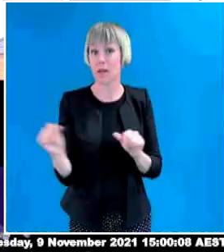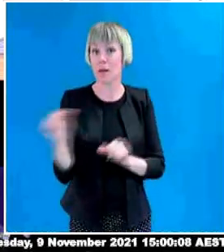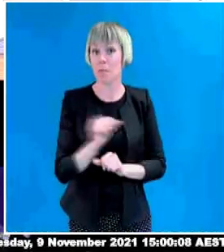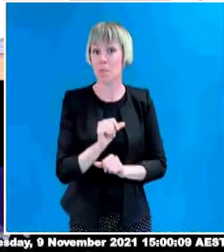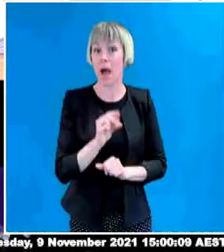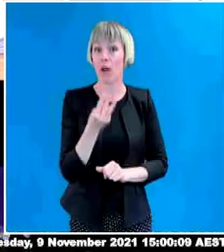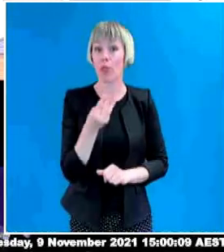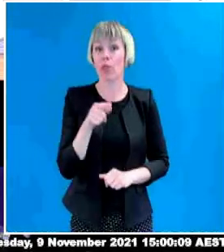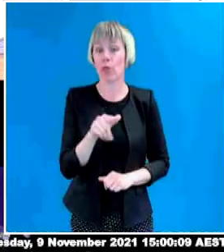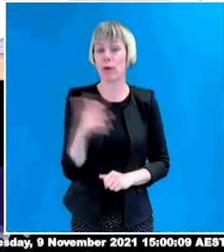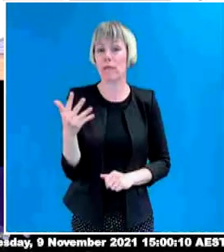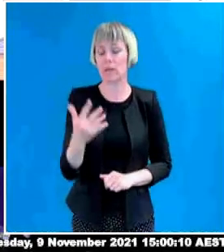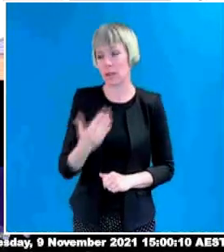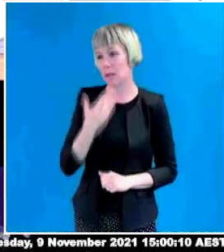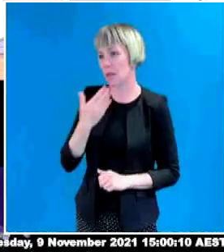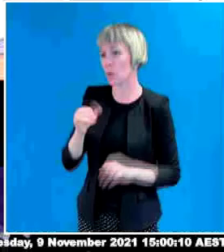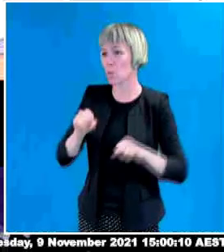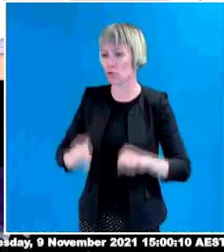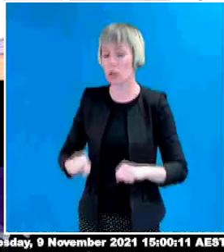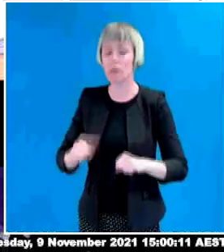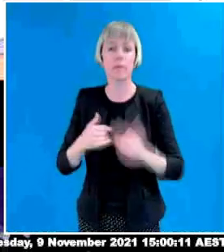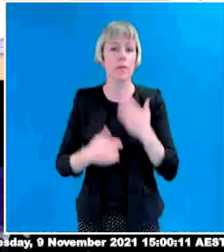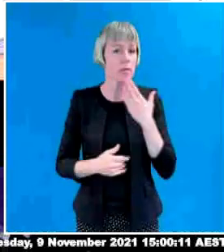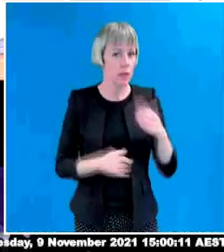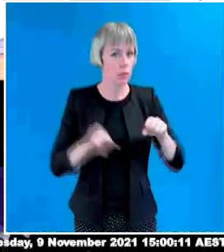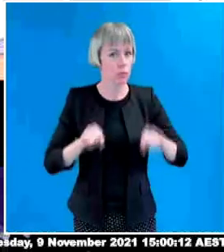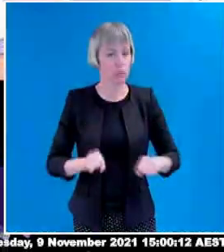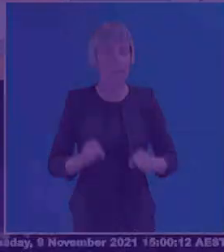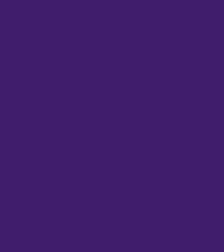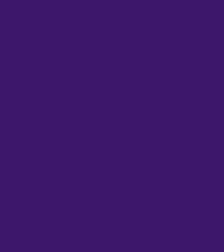Thank you, Chair. The Royal Commission is adjourned.